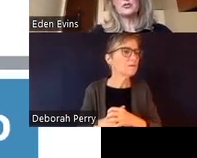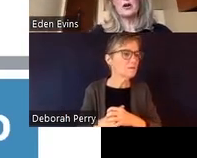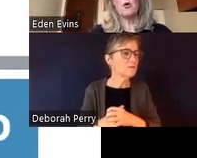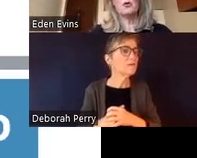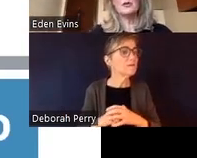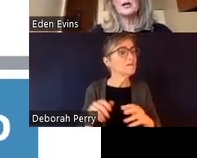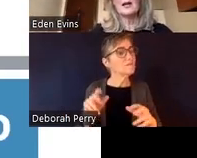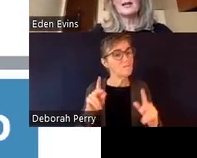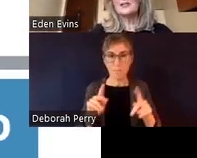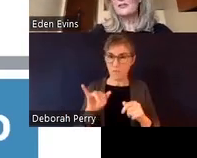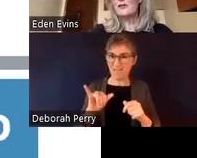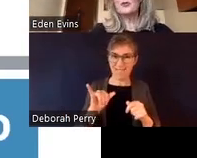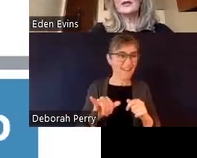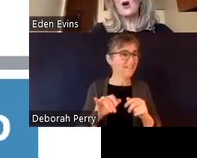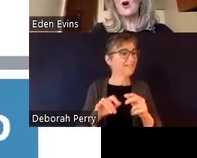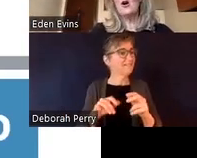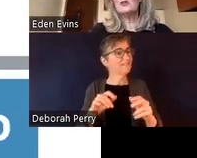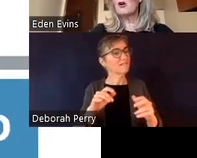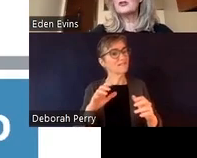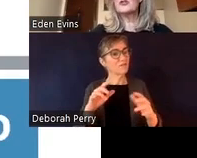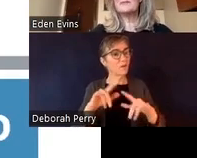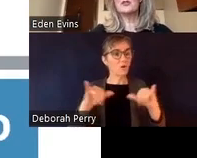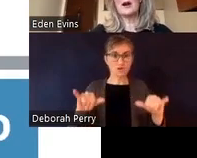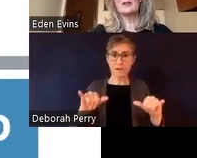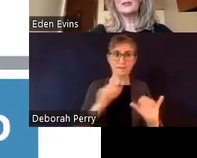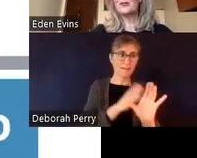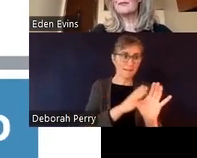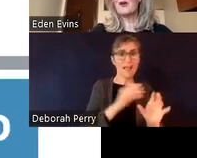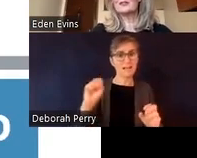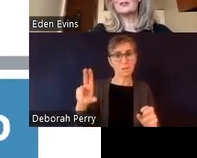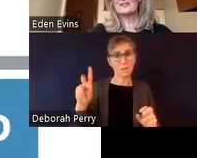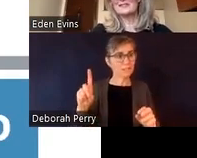are enrolled into virtually all large treatment trials: True or False?